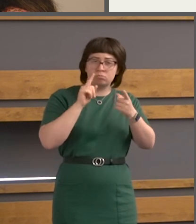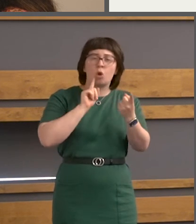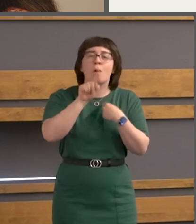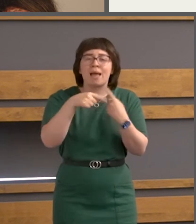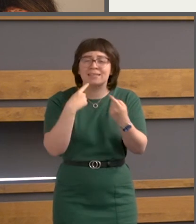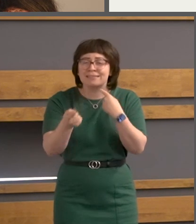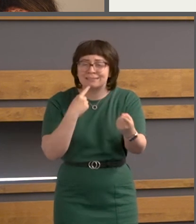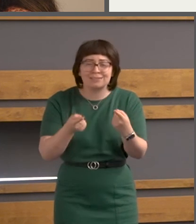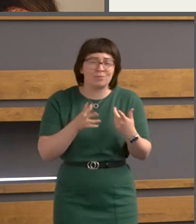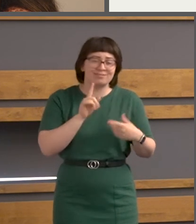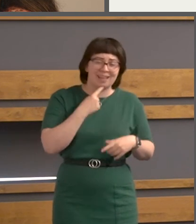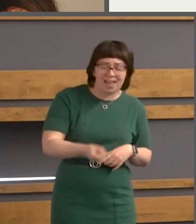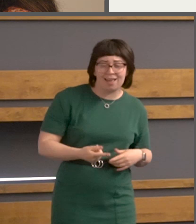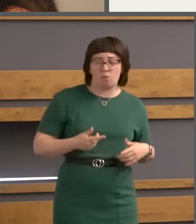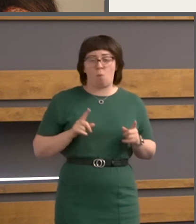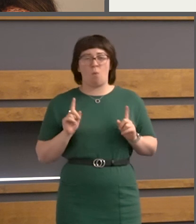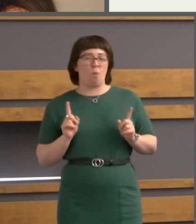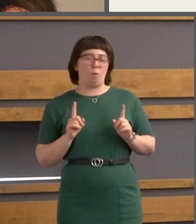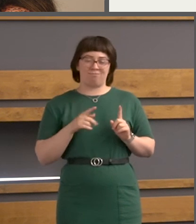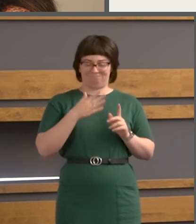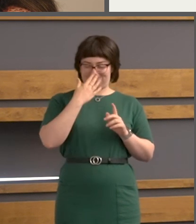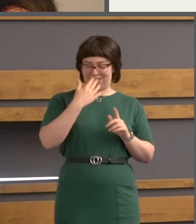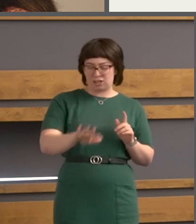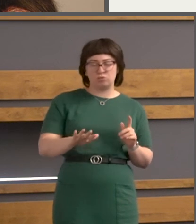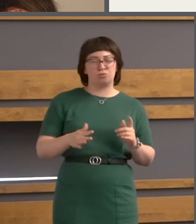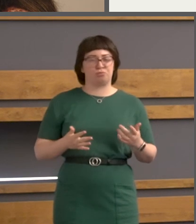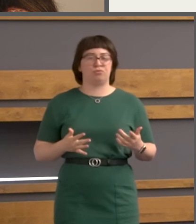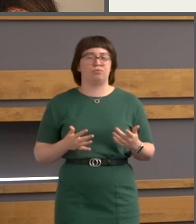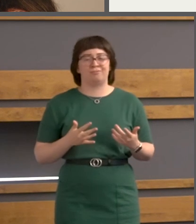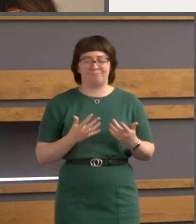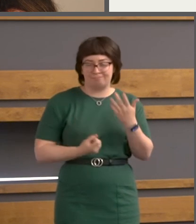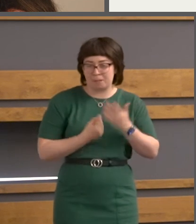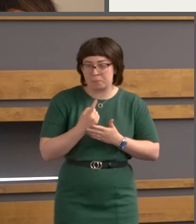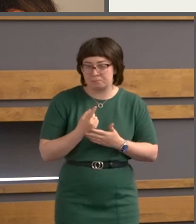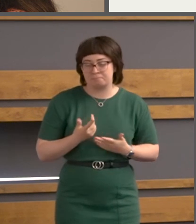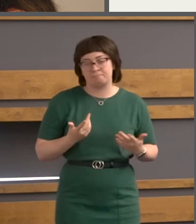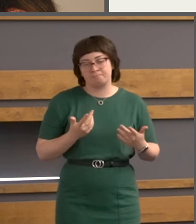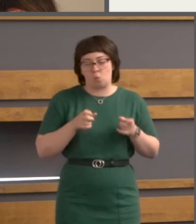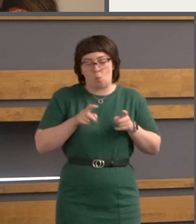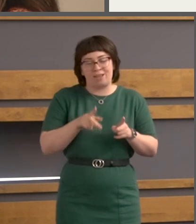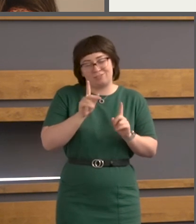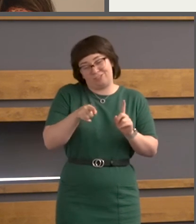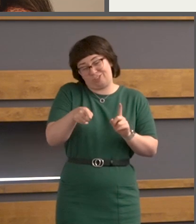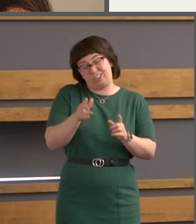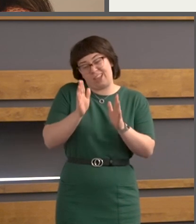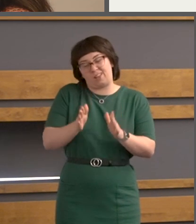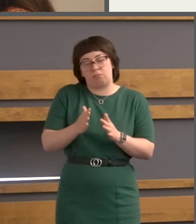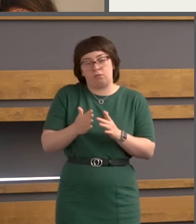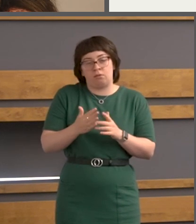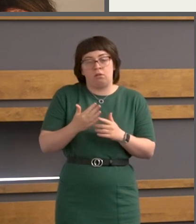or just the kind of derogatory way that she might have been even regarded by them.